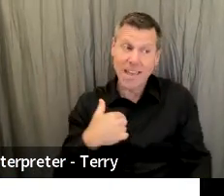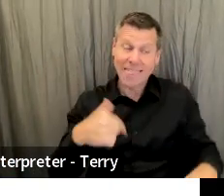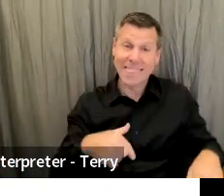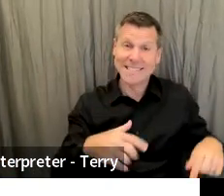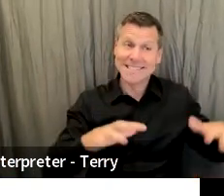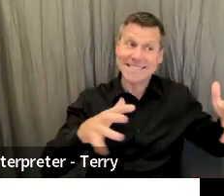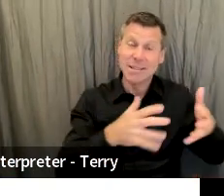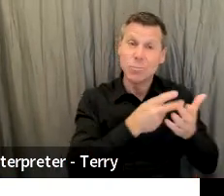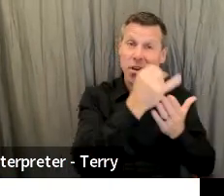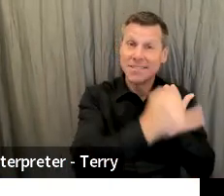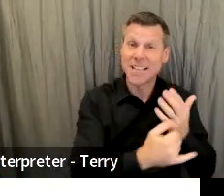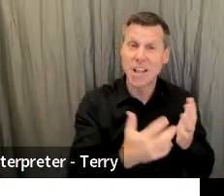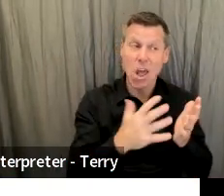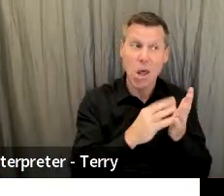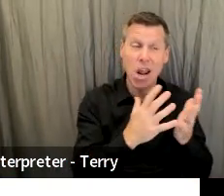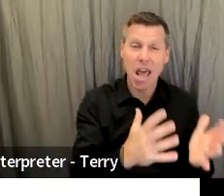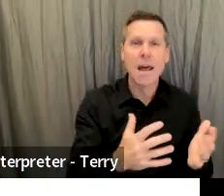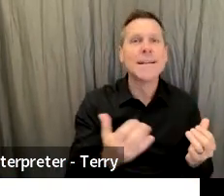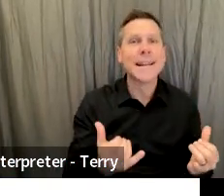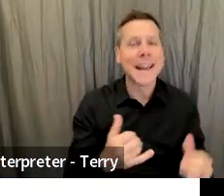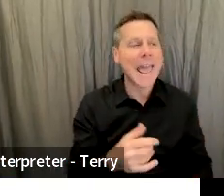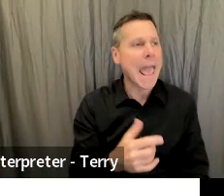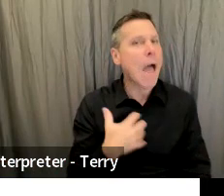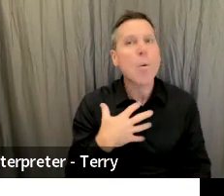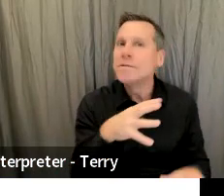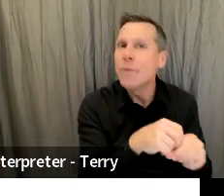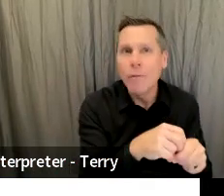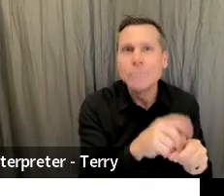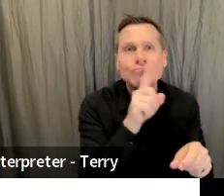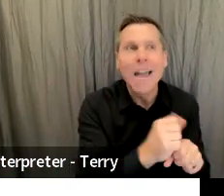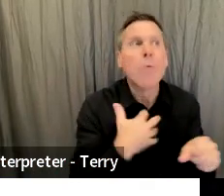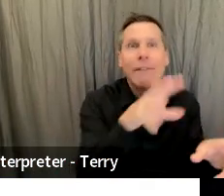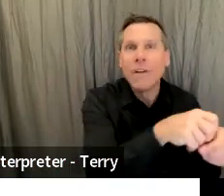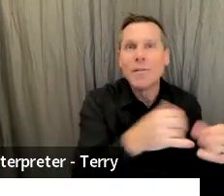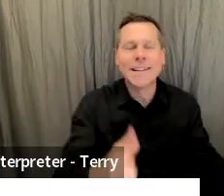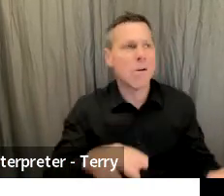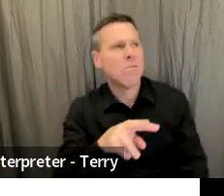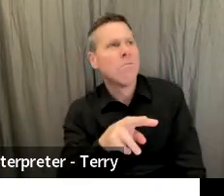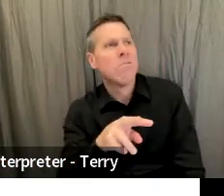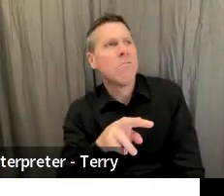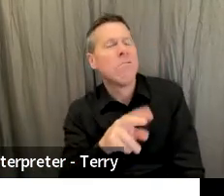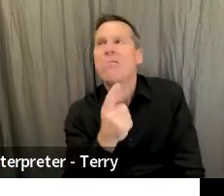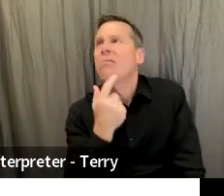Even today, I've already jotted down five different things that I've changed in five different pages that we looked at